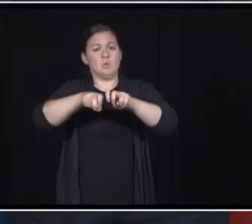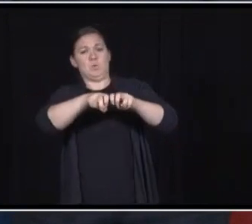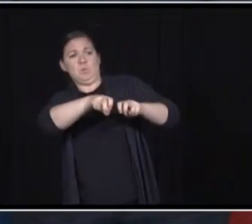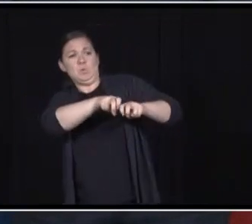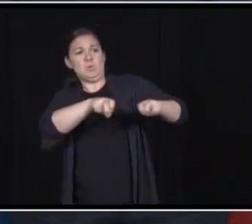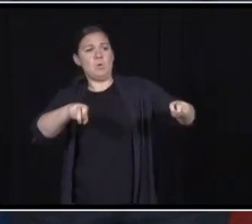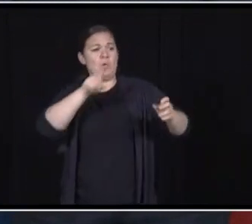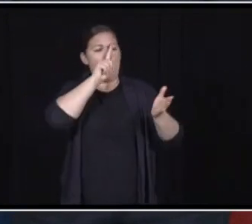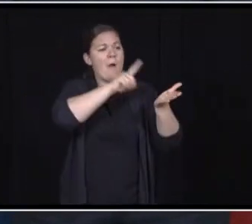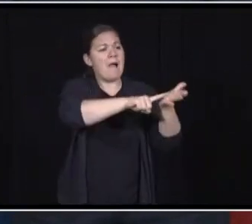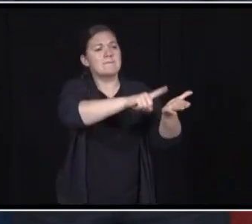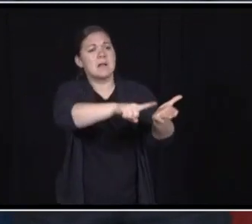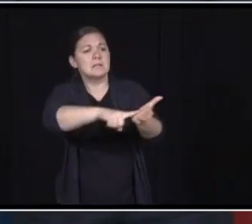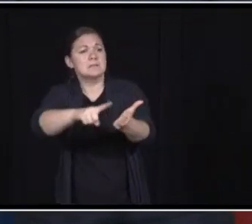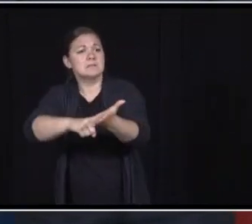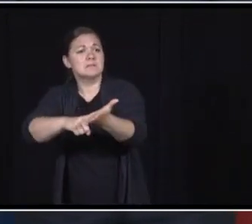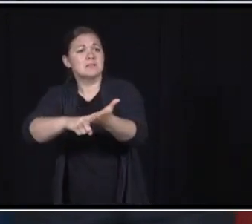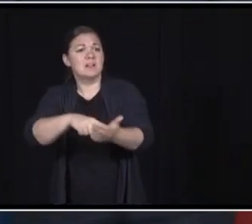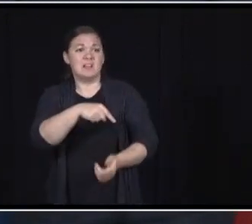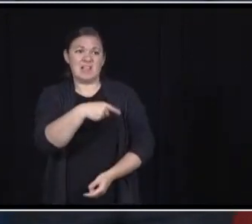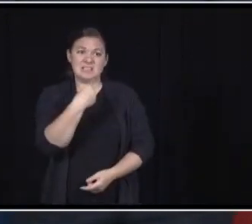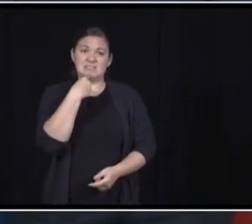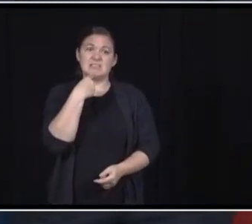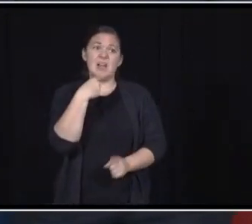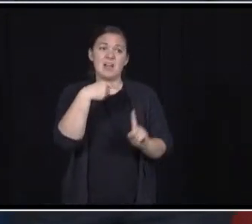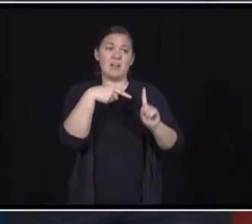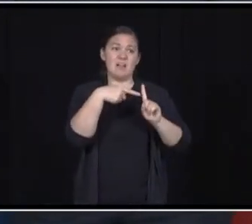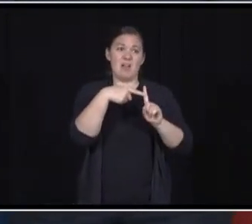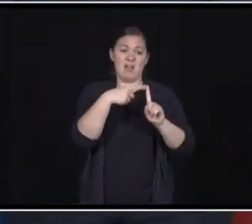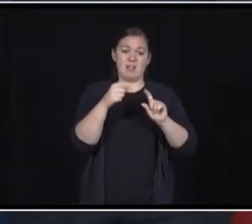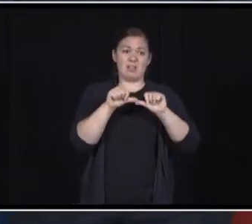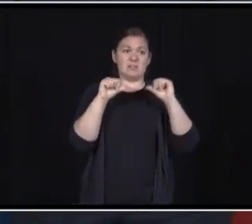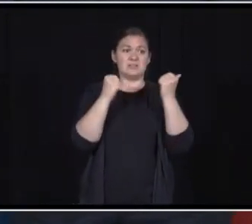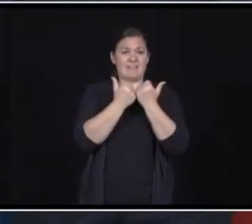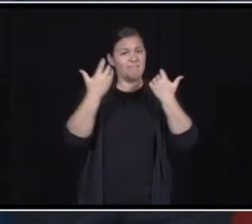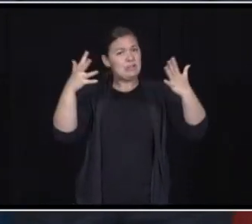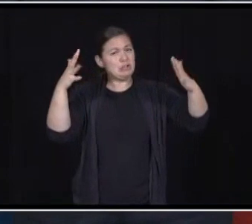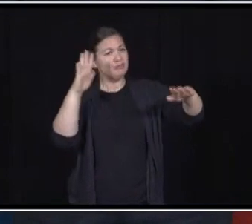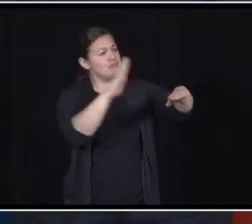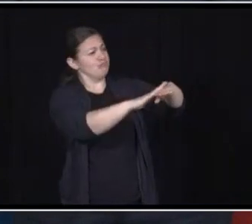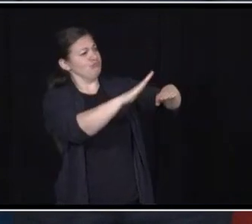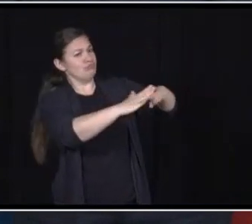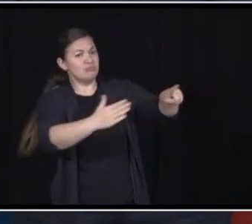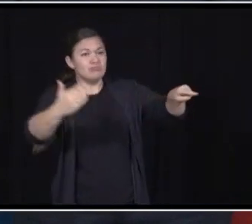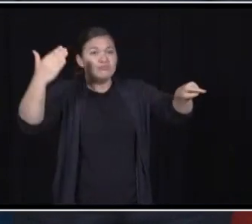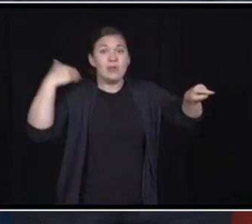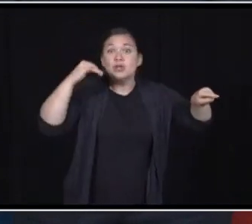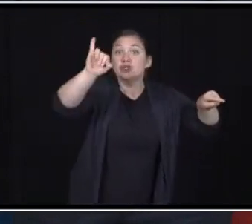recently told the commission of the inquiry that they alerted your government back in January that nursing homes simply